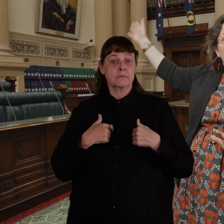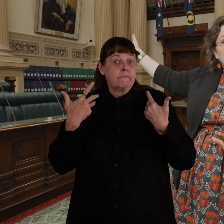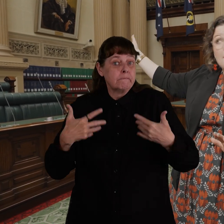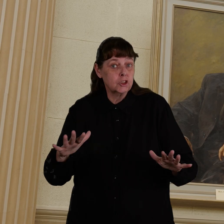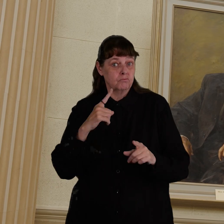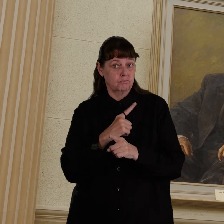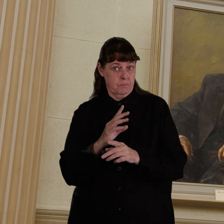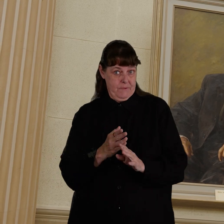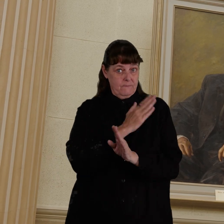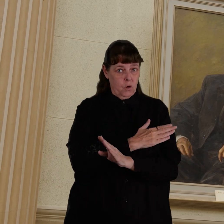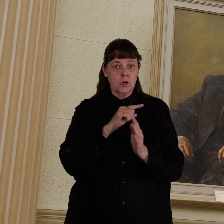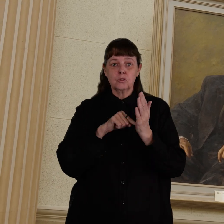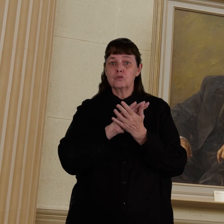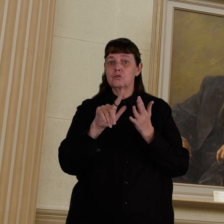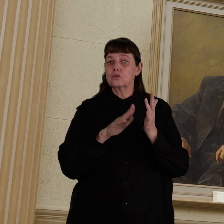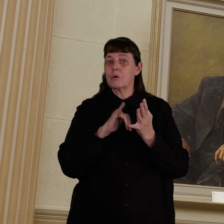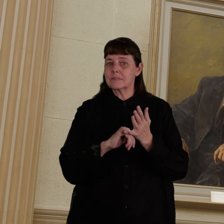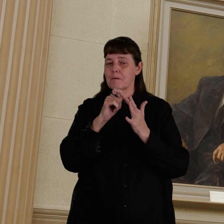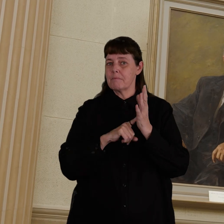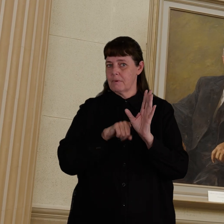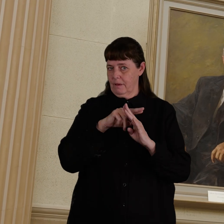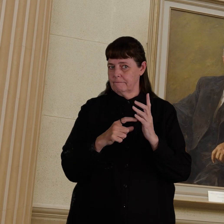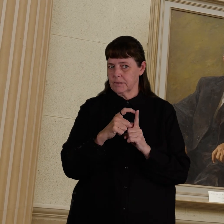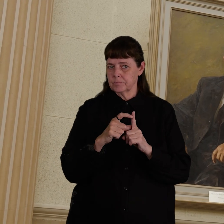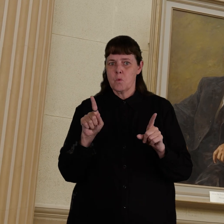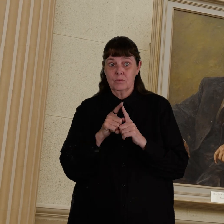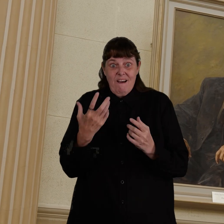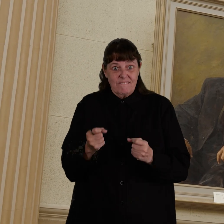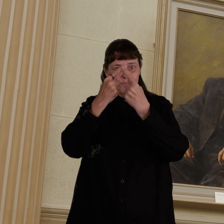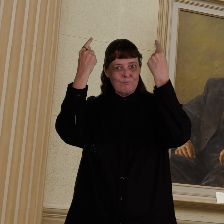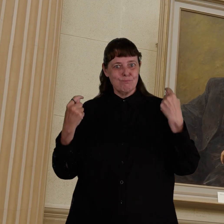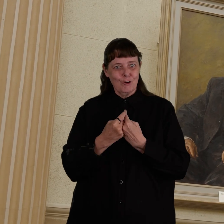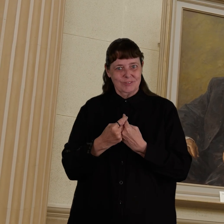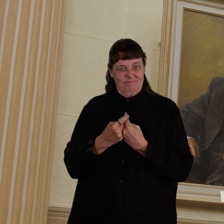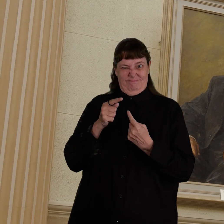Thomas Playford also has a portrait inside our House of Assembly chamber, recognizing his service